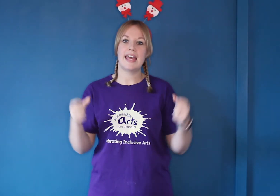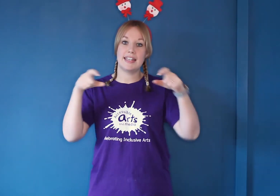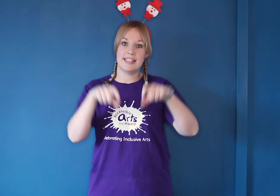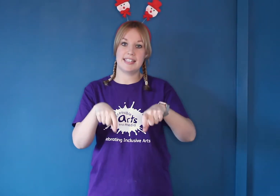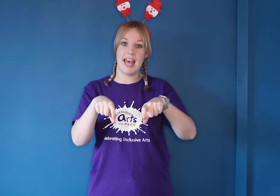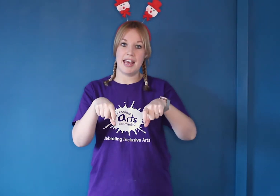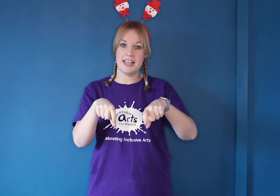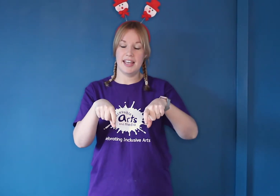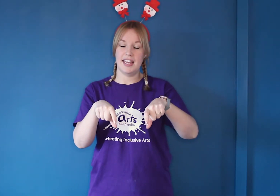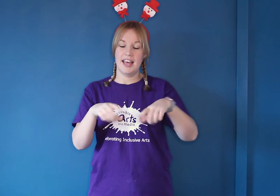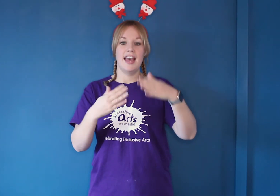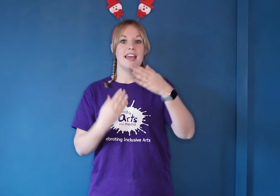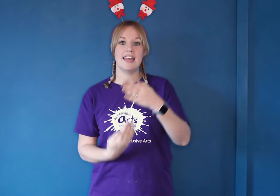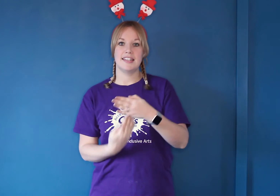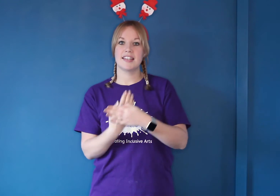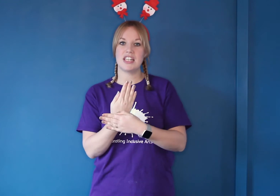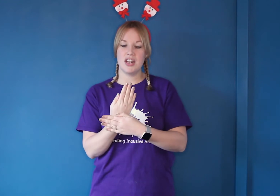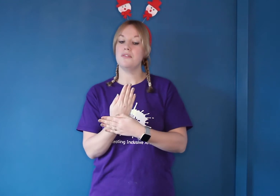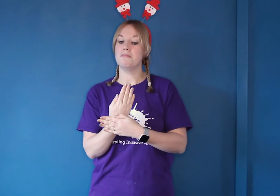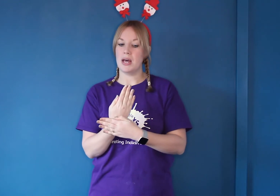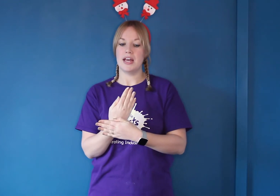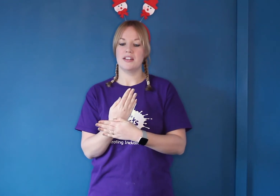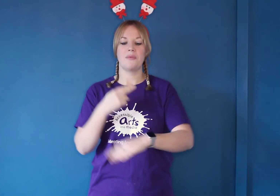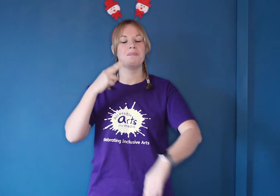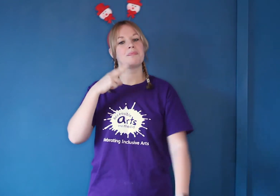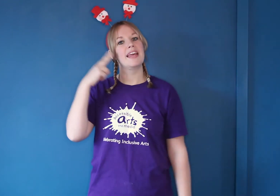Here to stay, is the new bird.